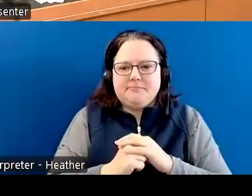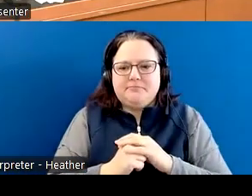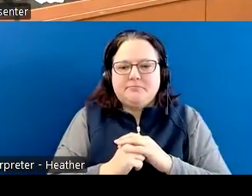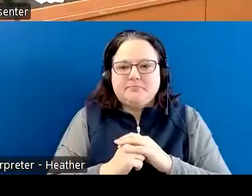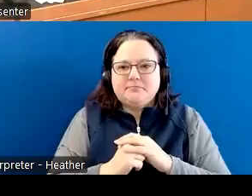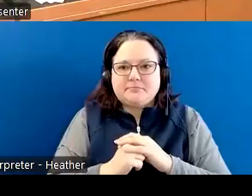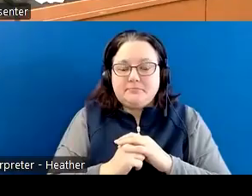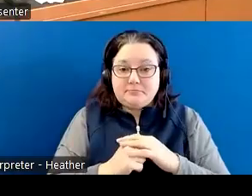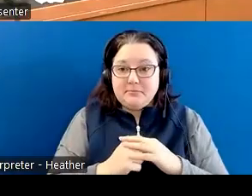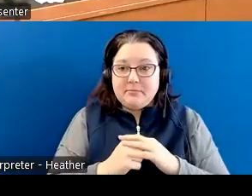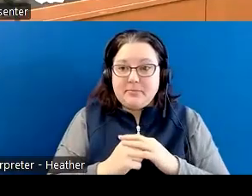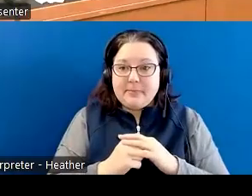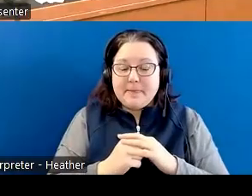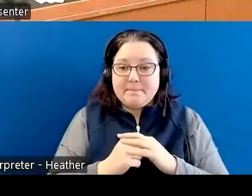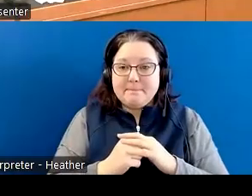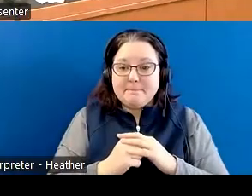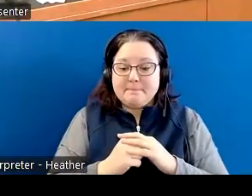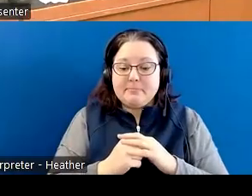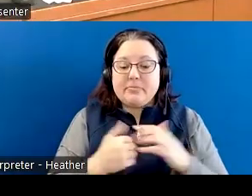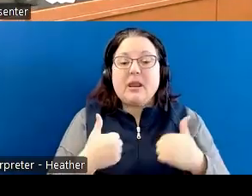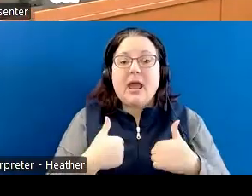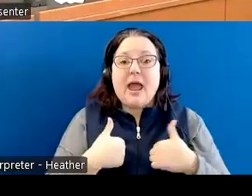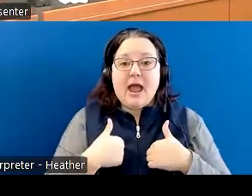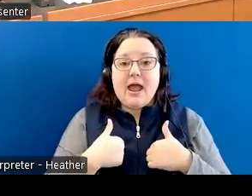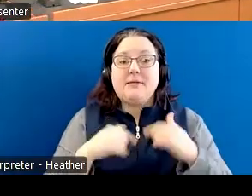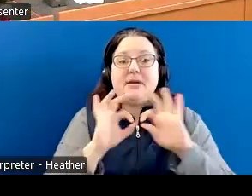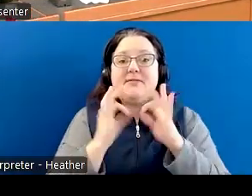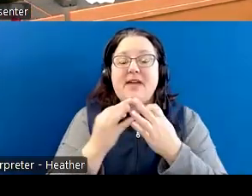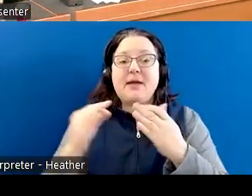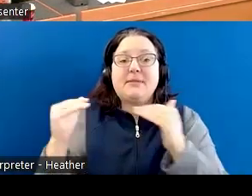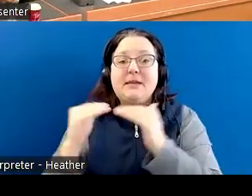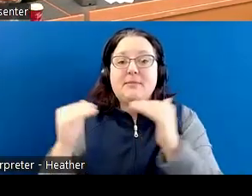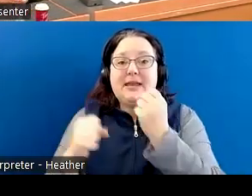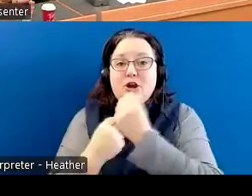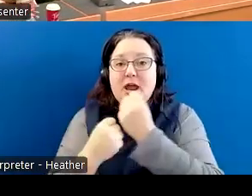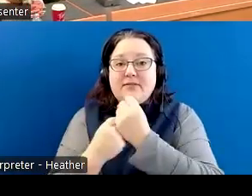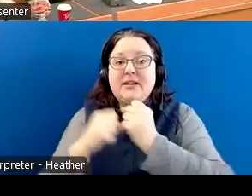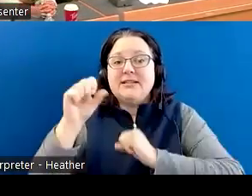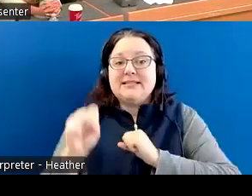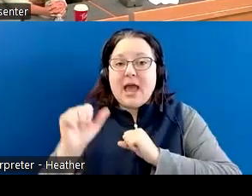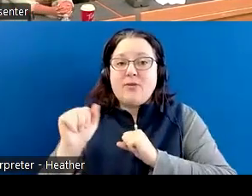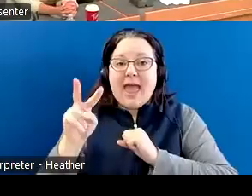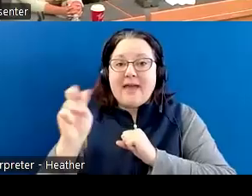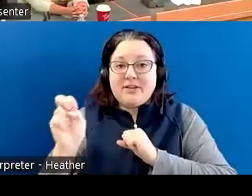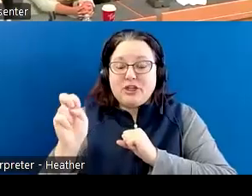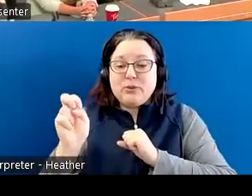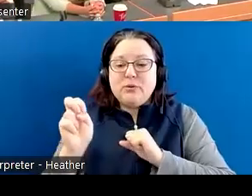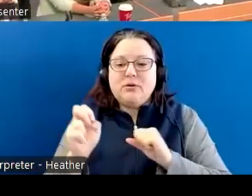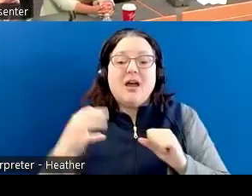My name is Chassity Phelps and I'm a family pair advocate at South Avenue and I feel like the benefit is um working with the families and